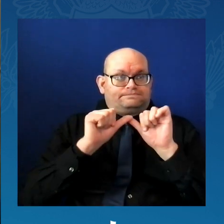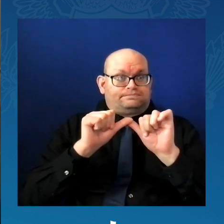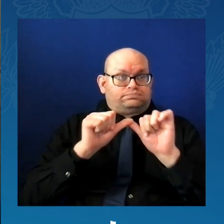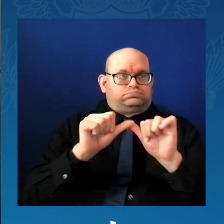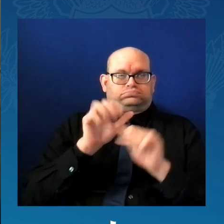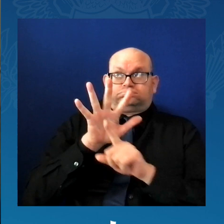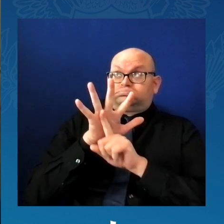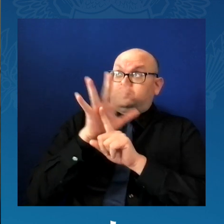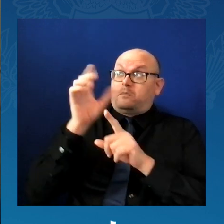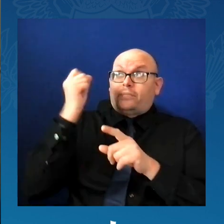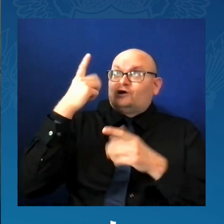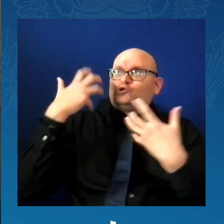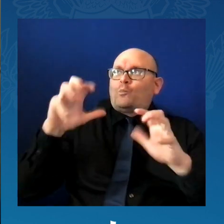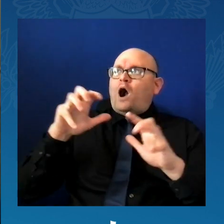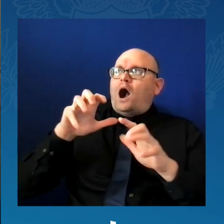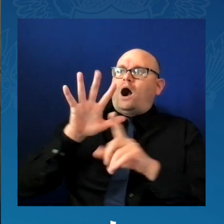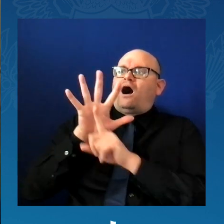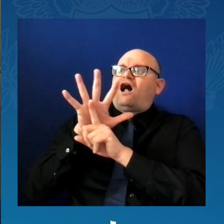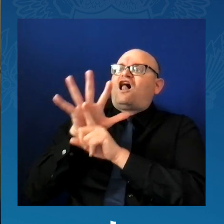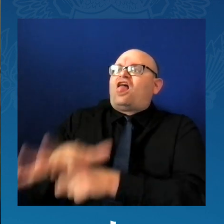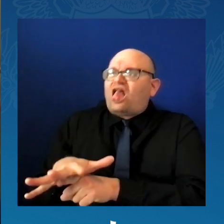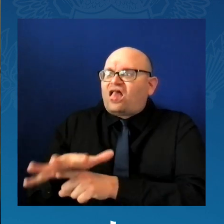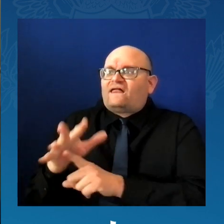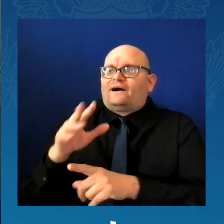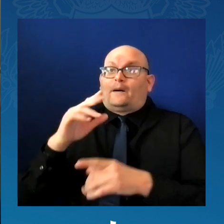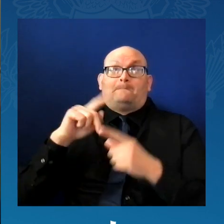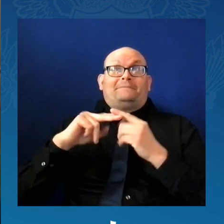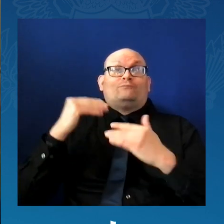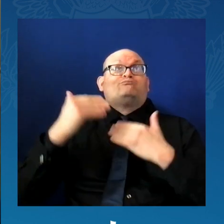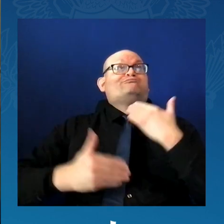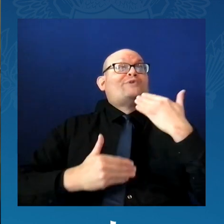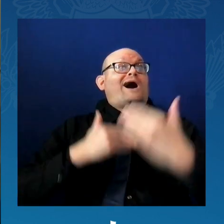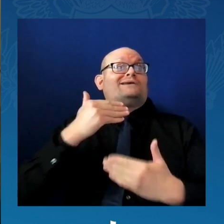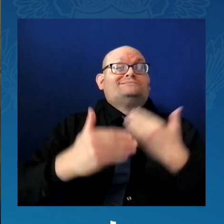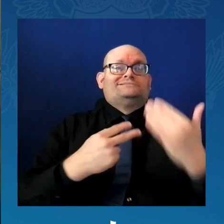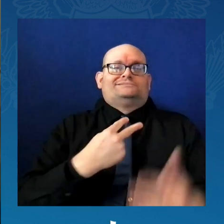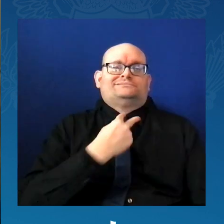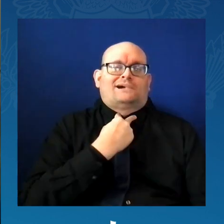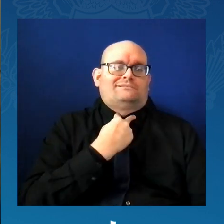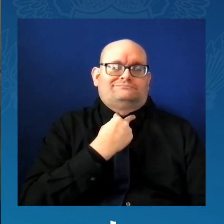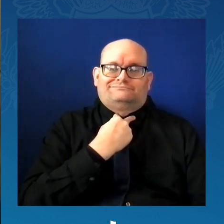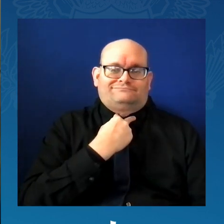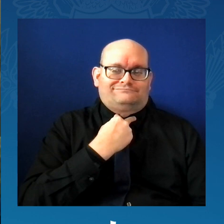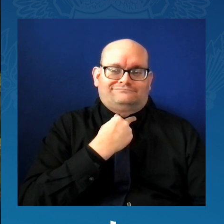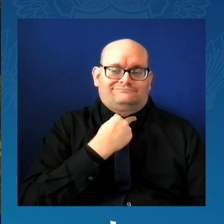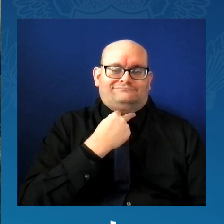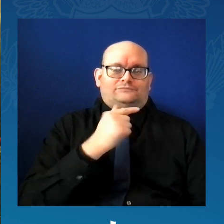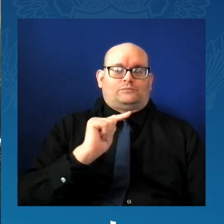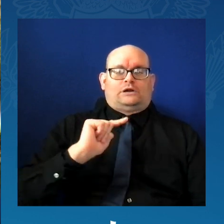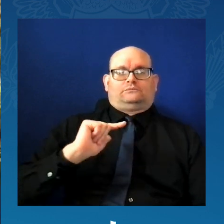I'm going to turn now to principal deputy director of the National Intelligence, Stacie Dixon.